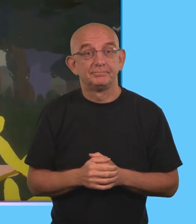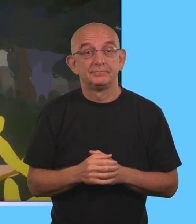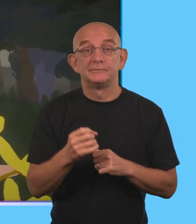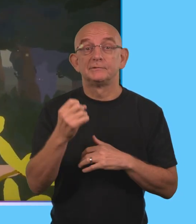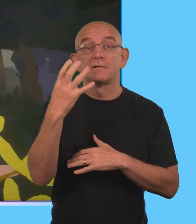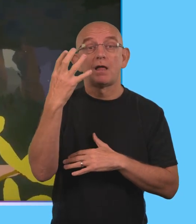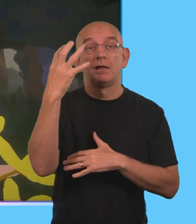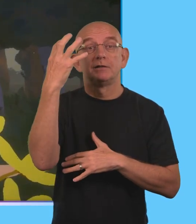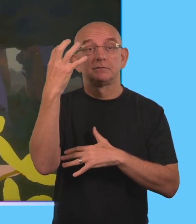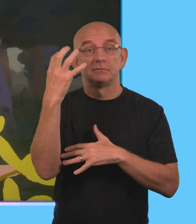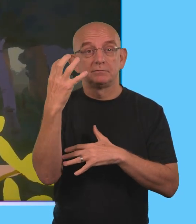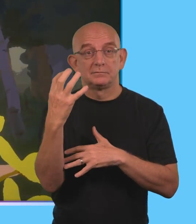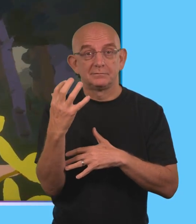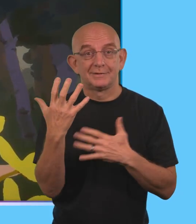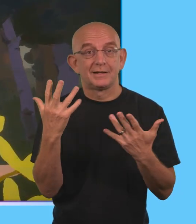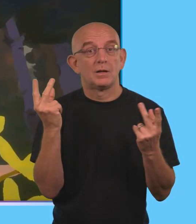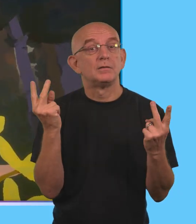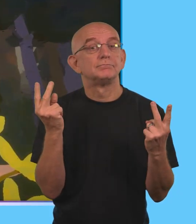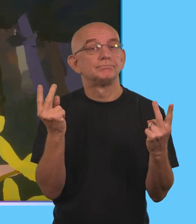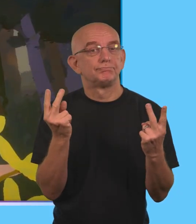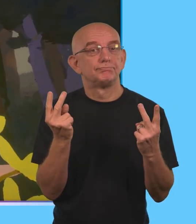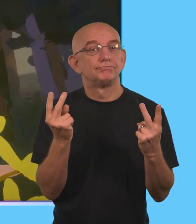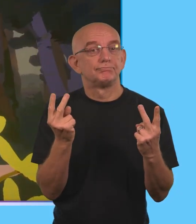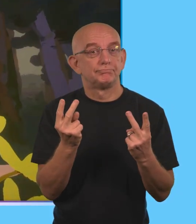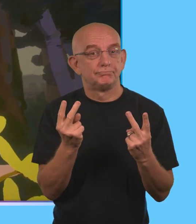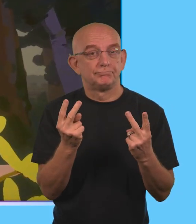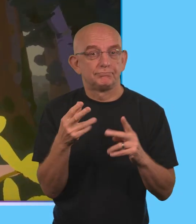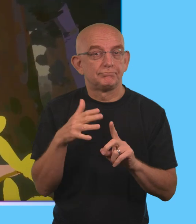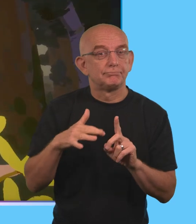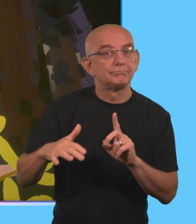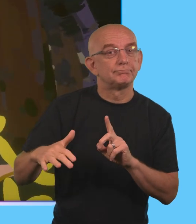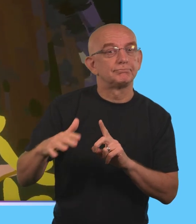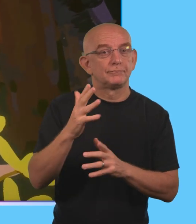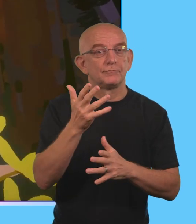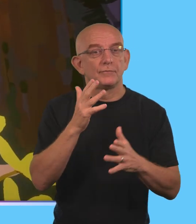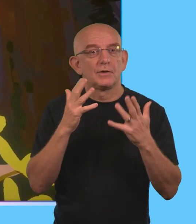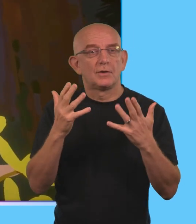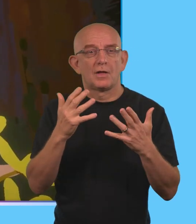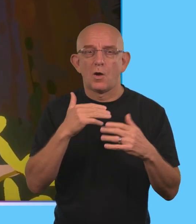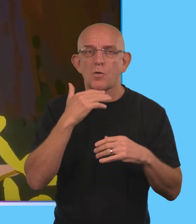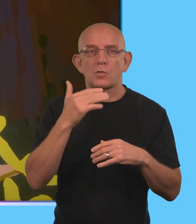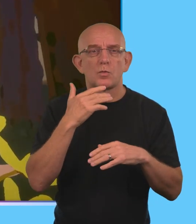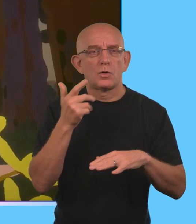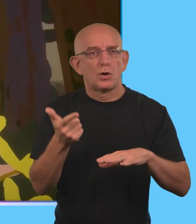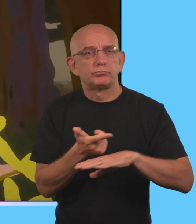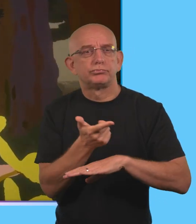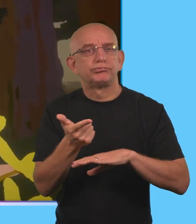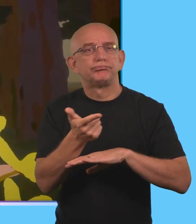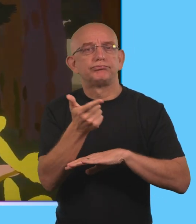The sun sets, it's getting dark. At the outskirt of the forest, there are endless fields of cut tree trunks.